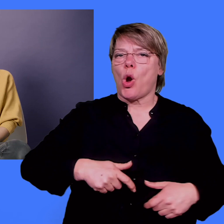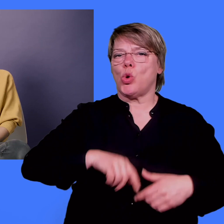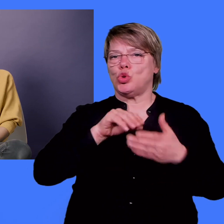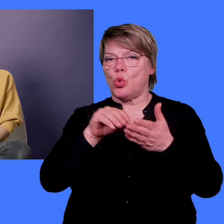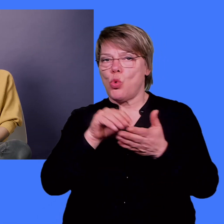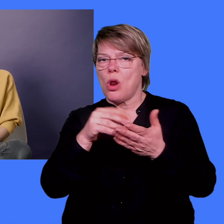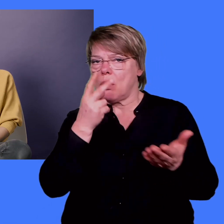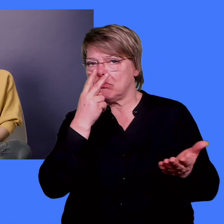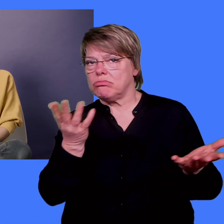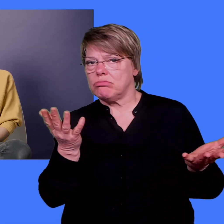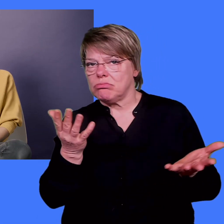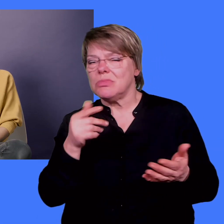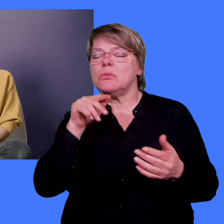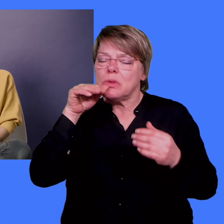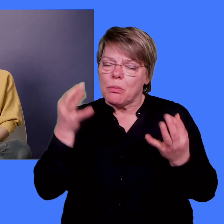where the discriminatory structures are